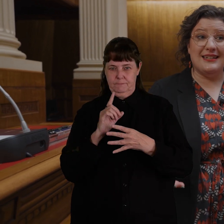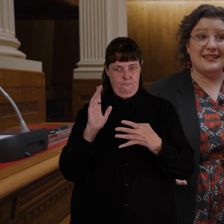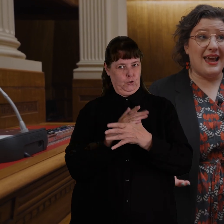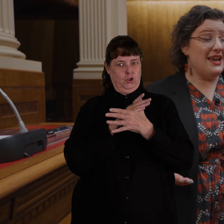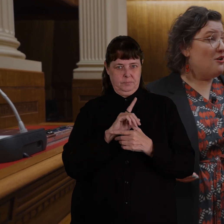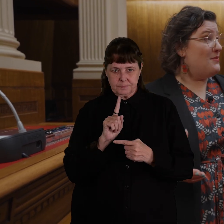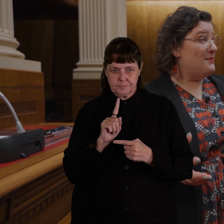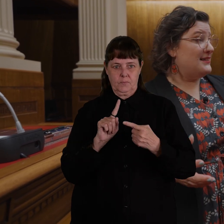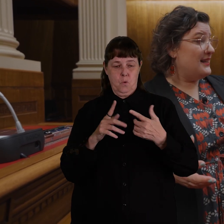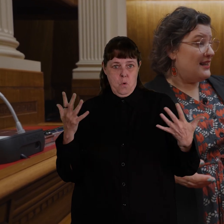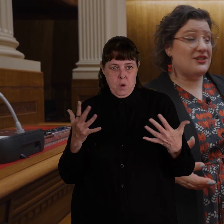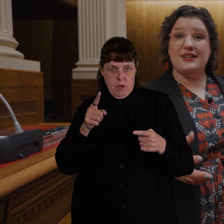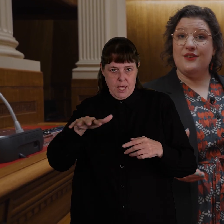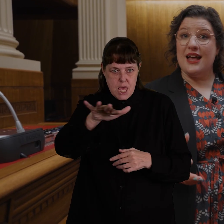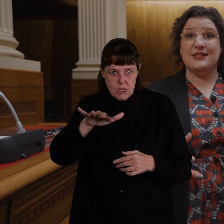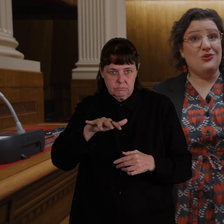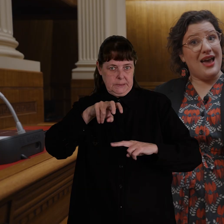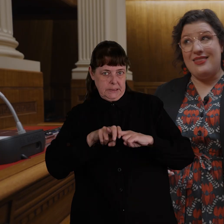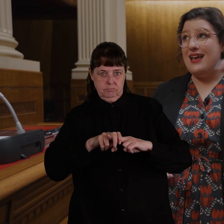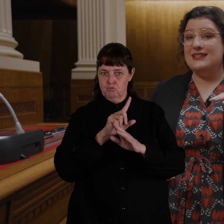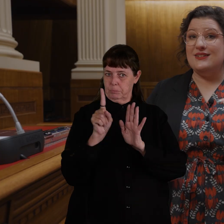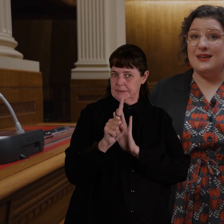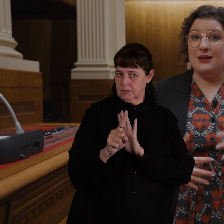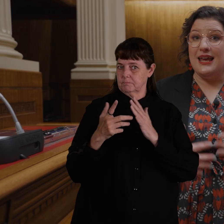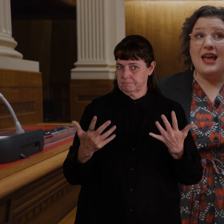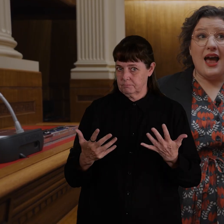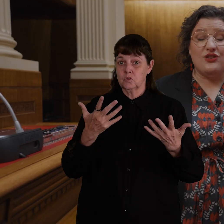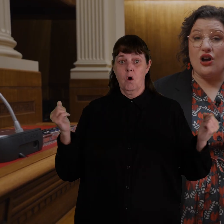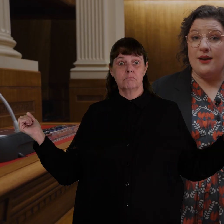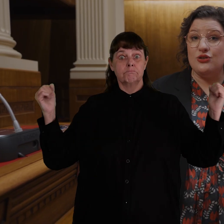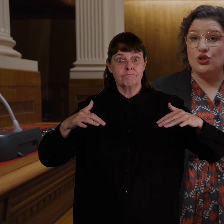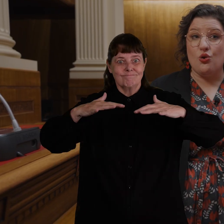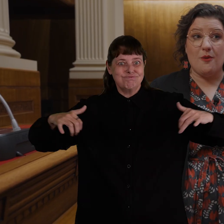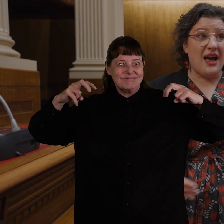sitting day, members in the Legislative Council and the House of Assembly have time to talk